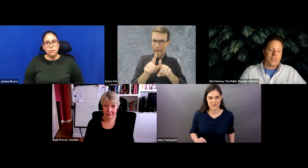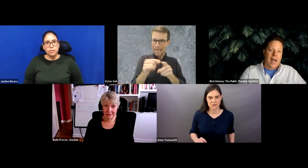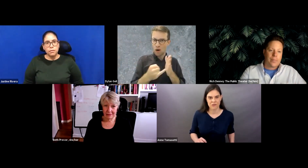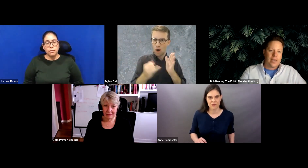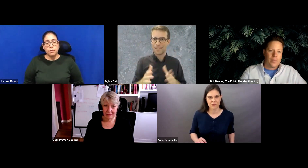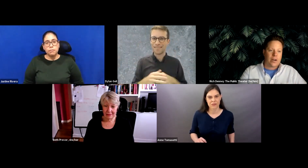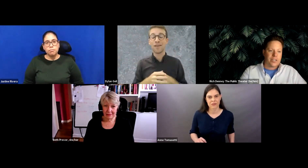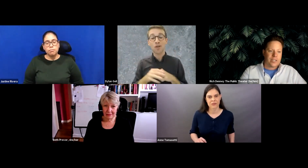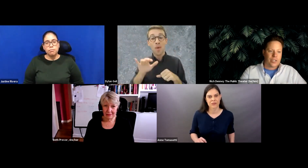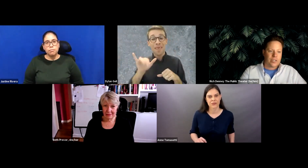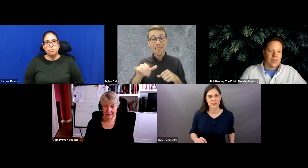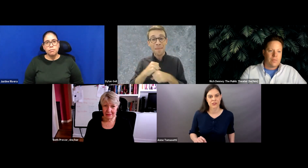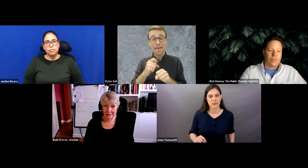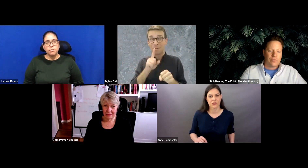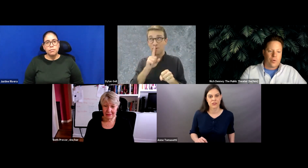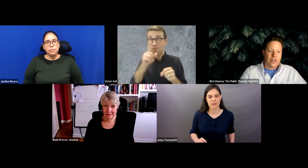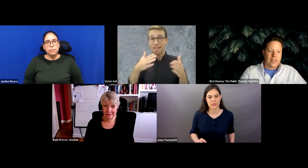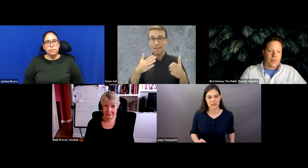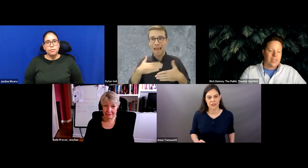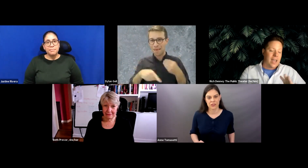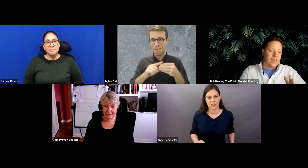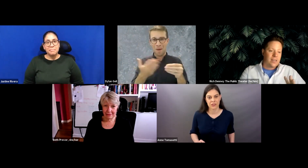most happy about our decision moving forward, and so I thank